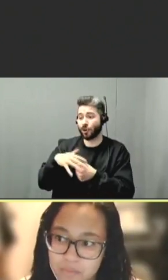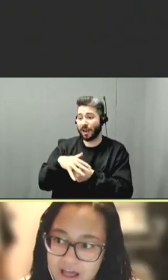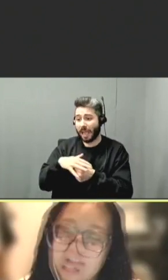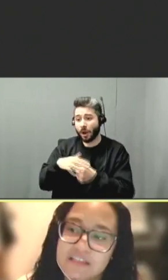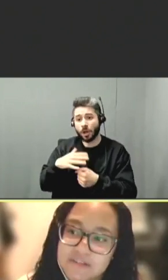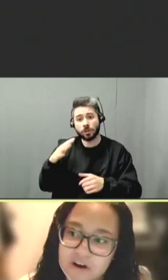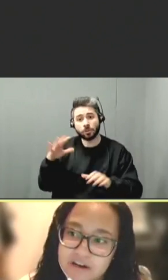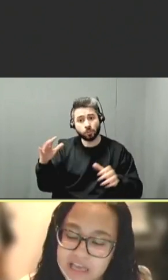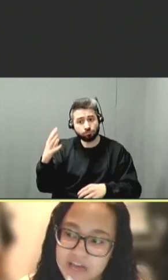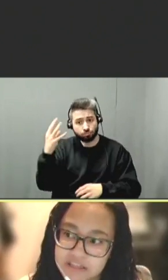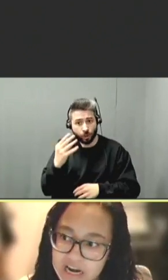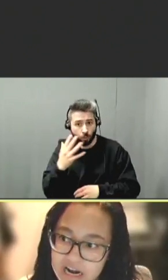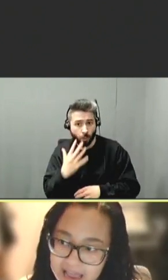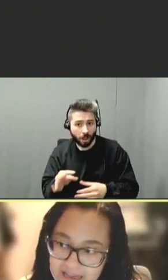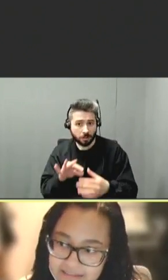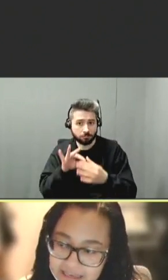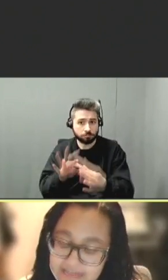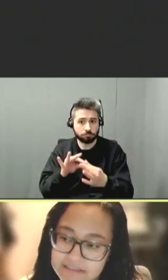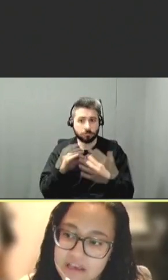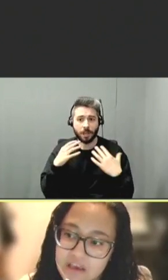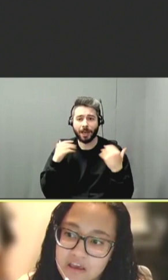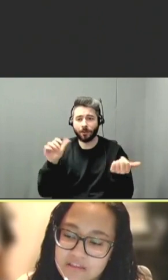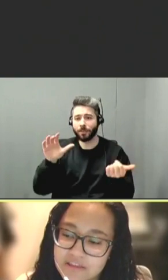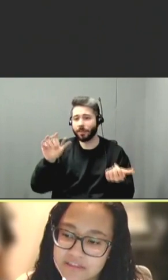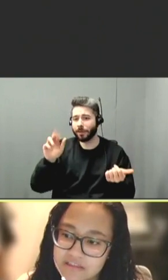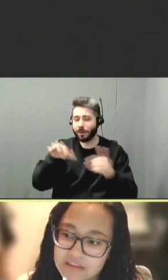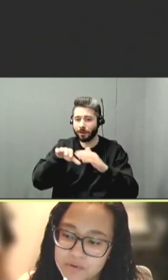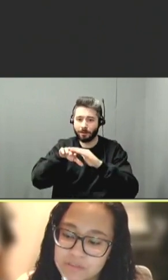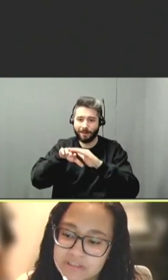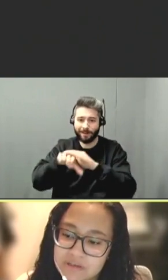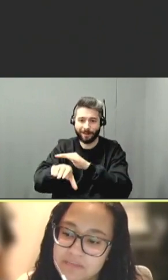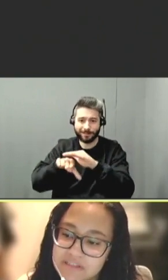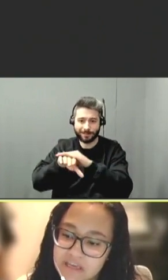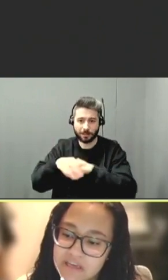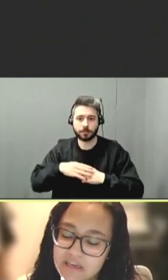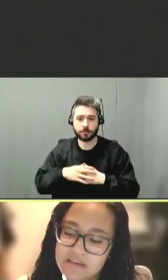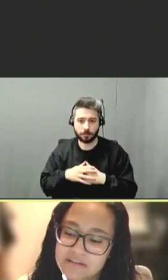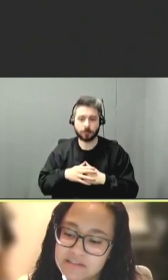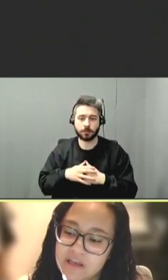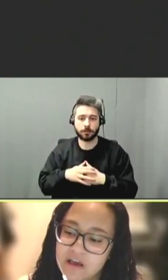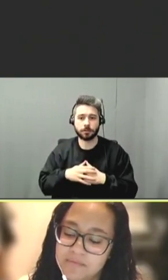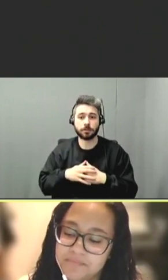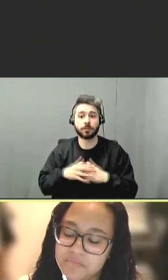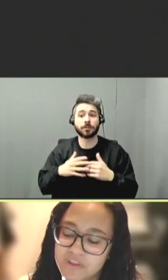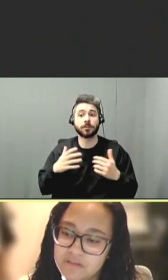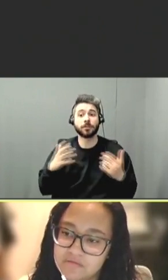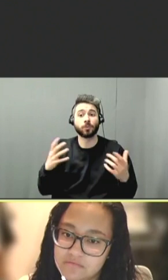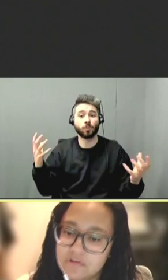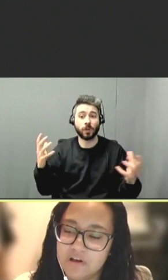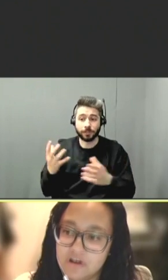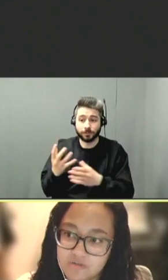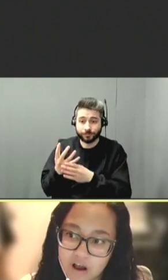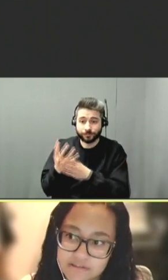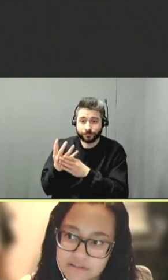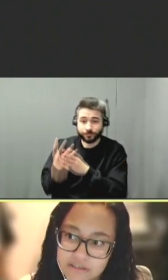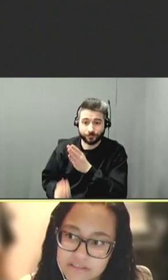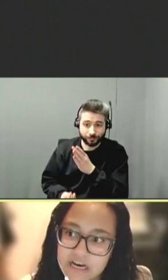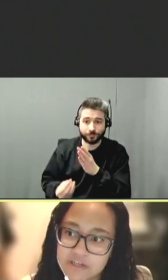well as far as healthcare access. The thing that they're really missing is that across the entire